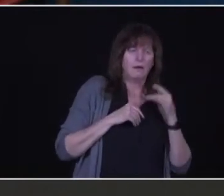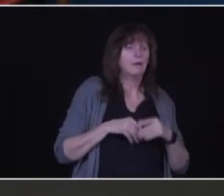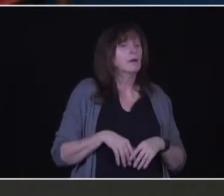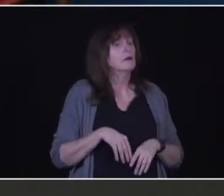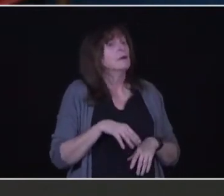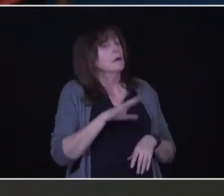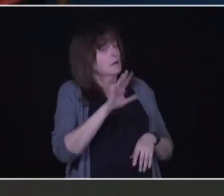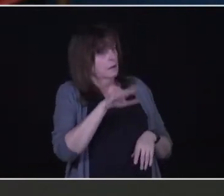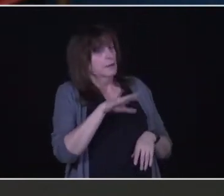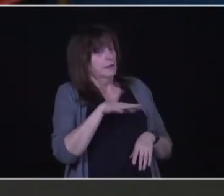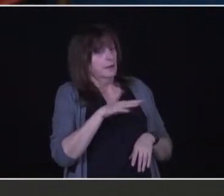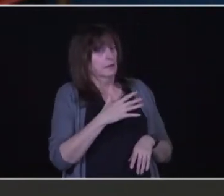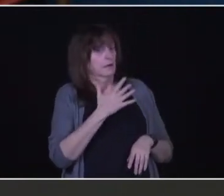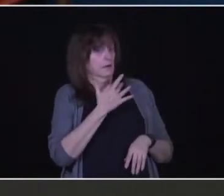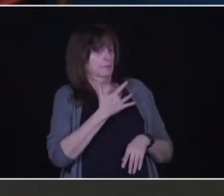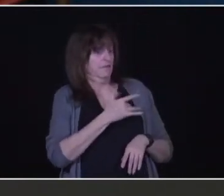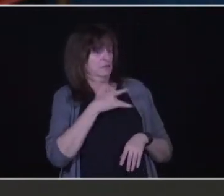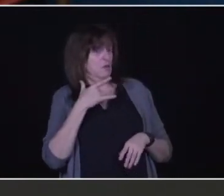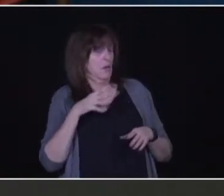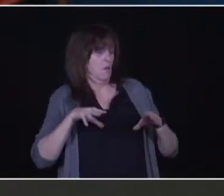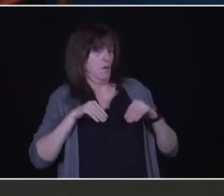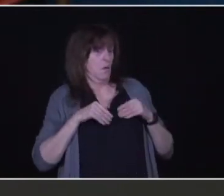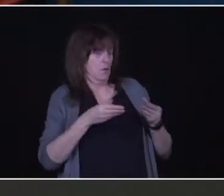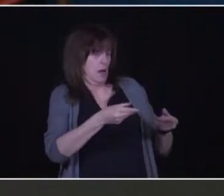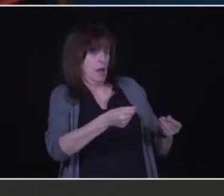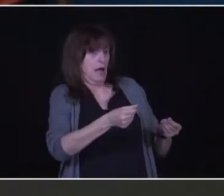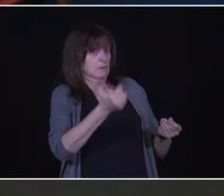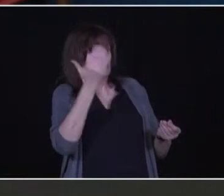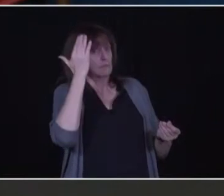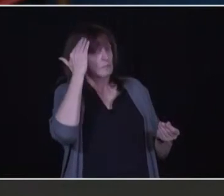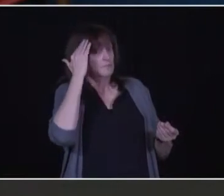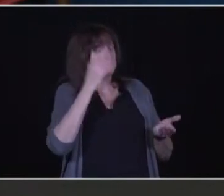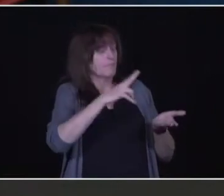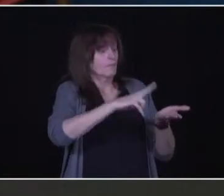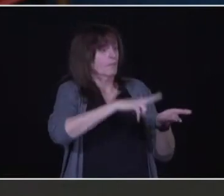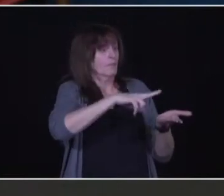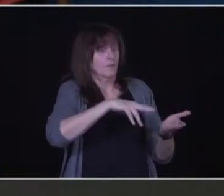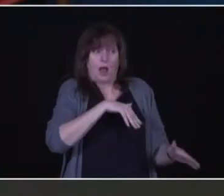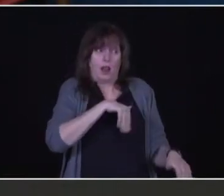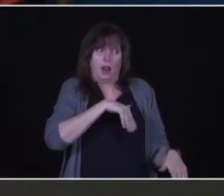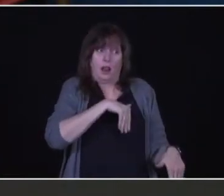And I know the deal has not been signed 100% yet,